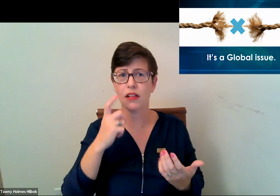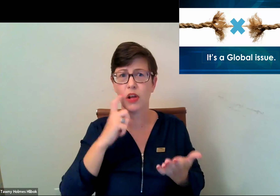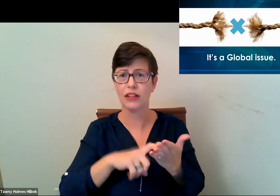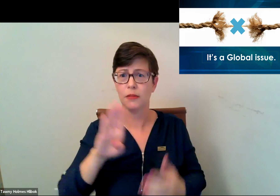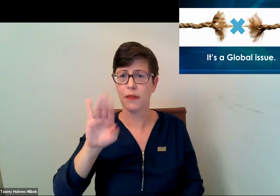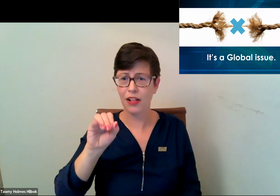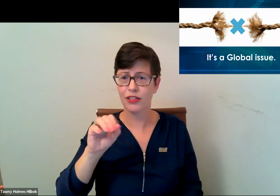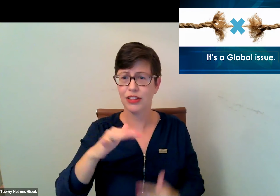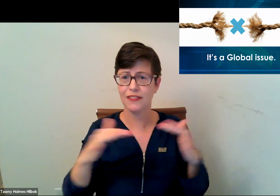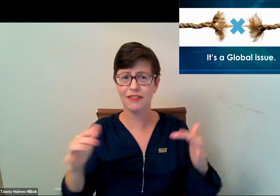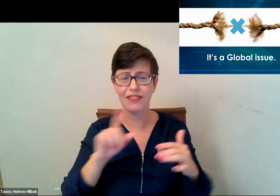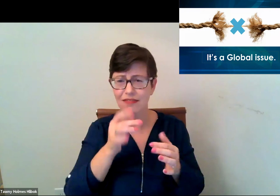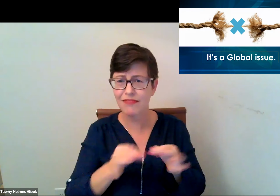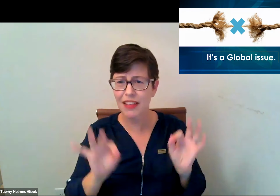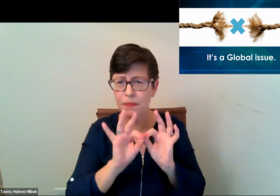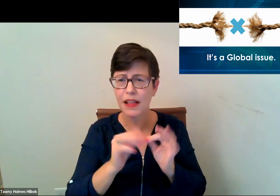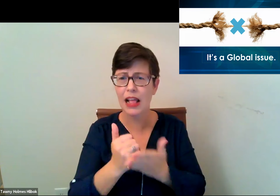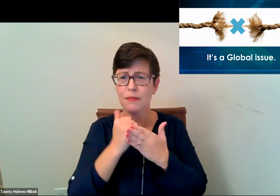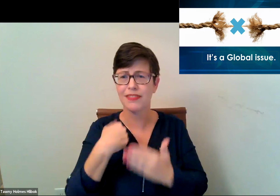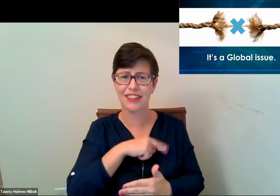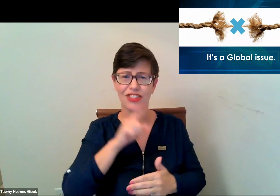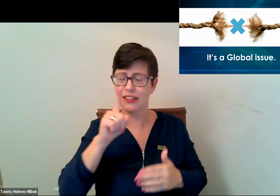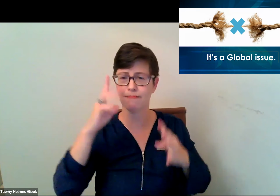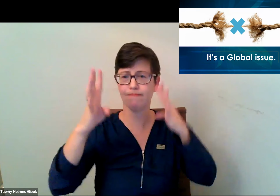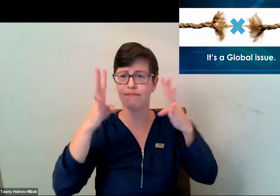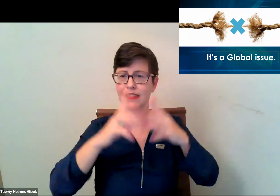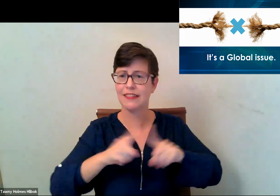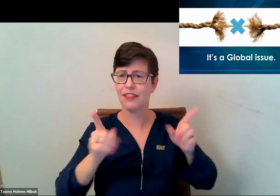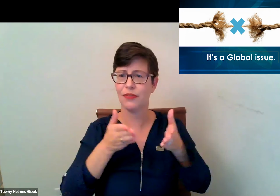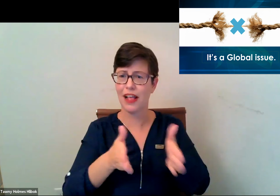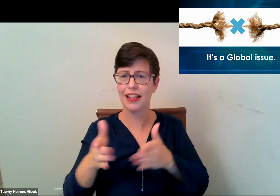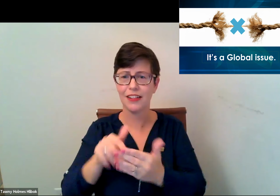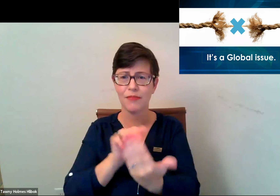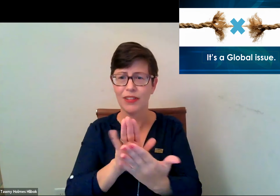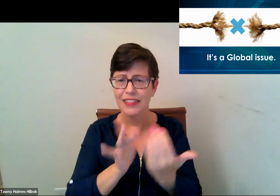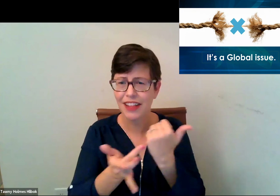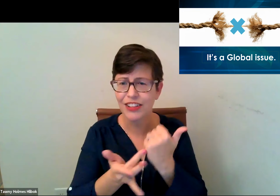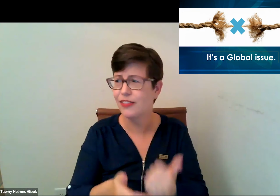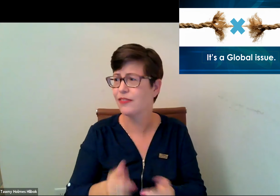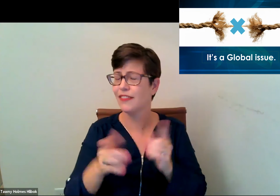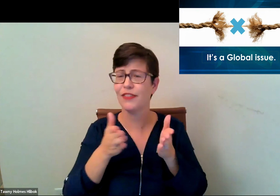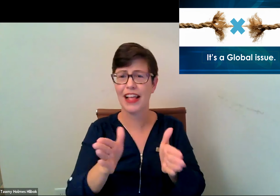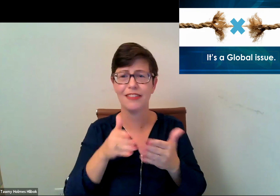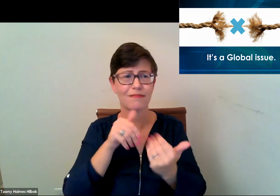it's a danger to all of us on a biological level, you can see the diversity and biodiversity is very